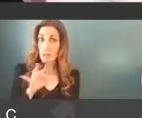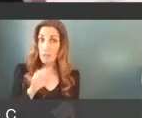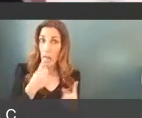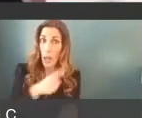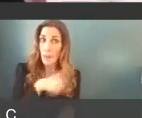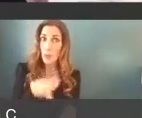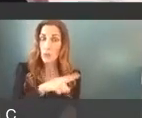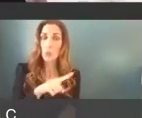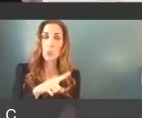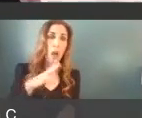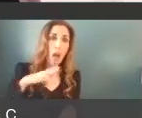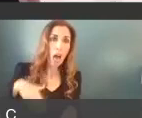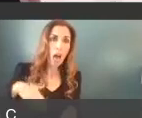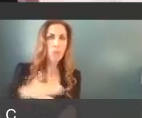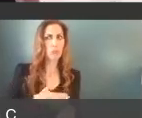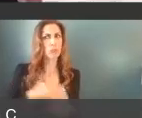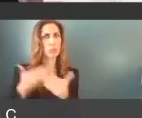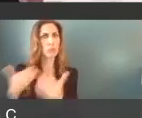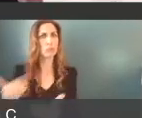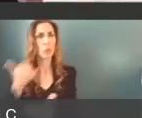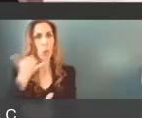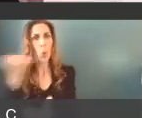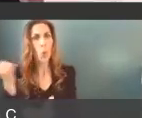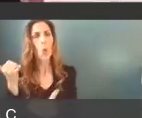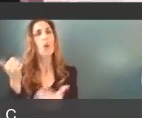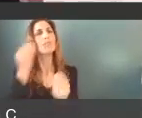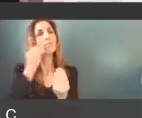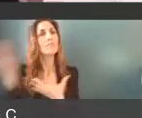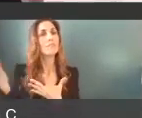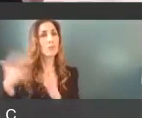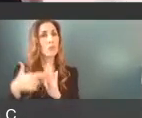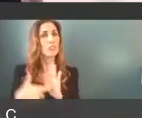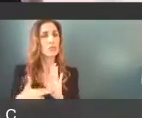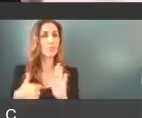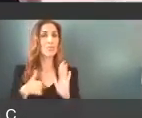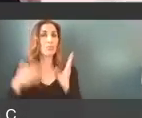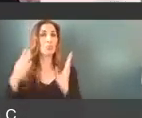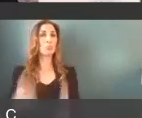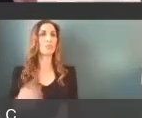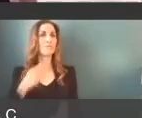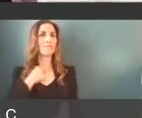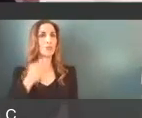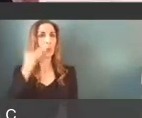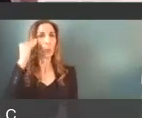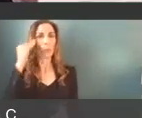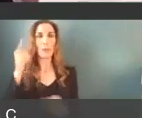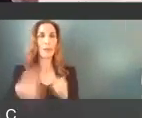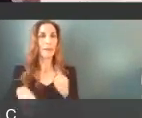free to do so and registering as an individual who is homebound or registering their parent